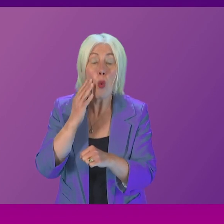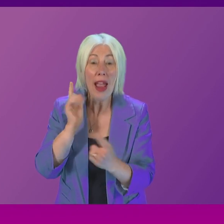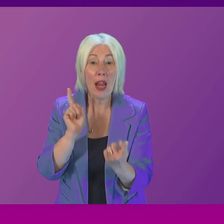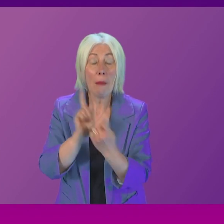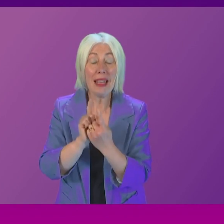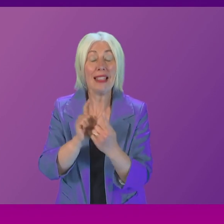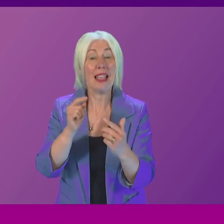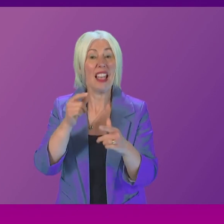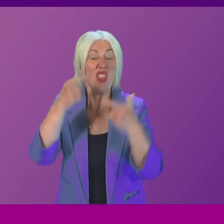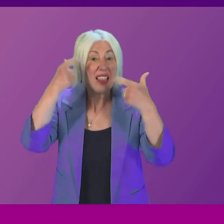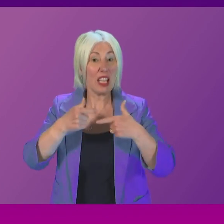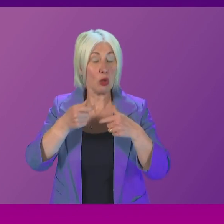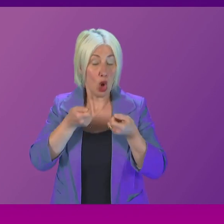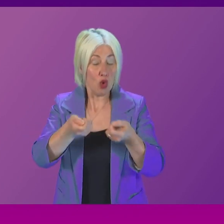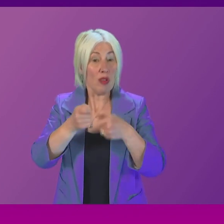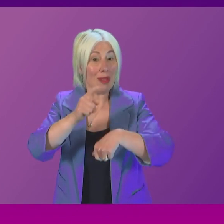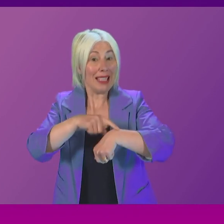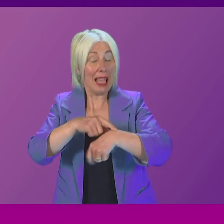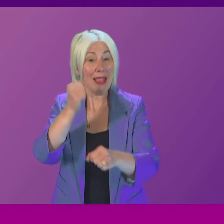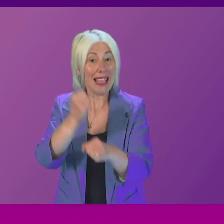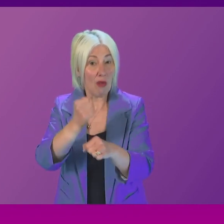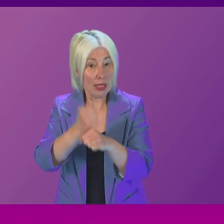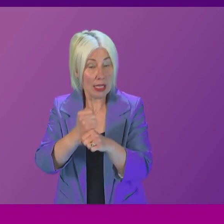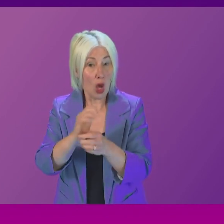time guarantee, so that fewer Scots lose their lives?